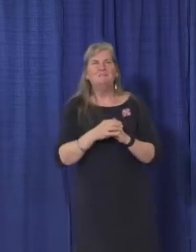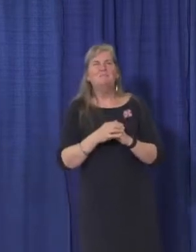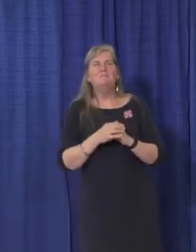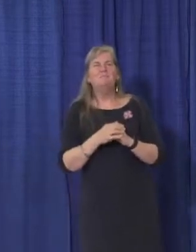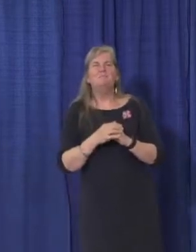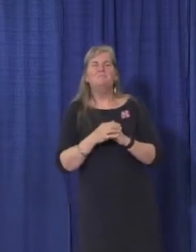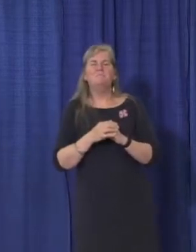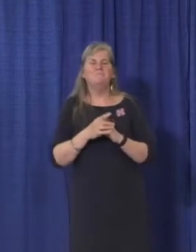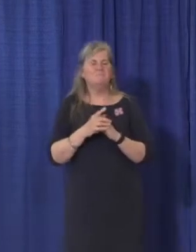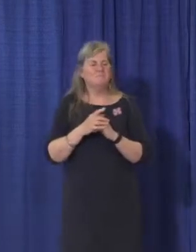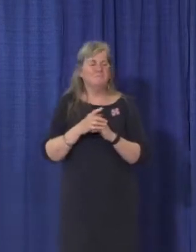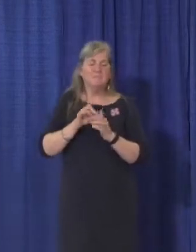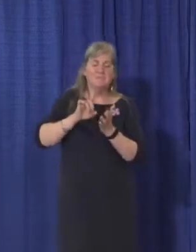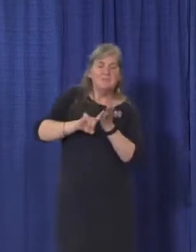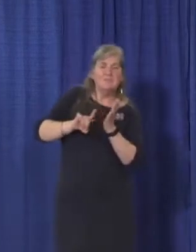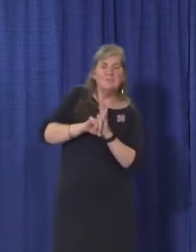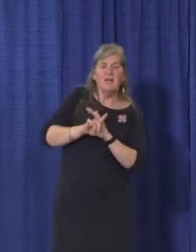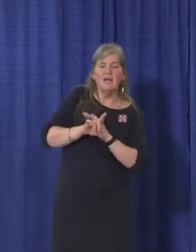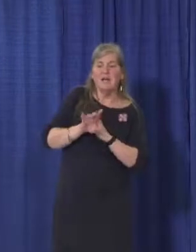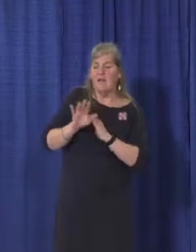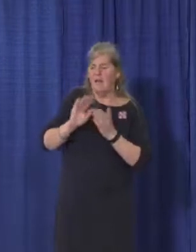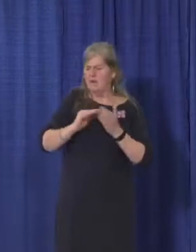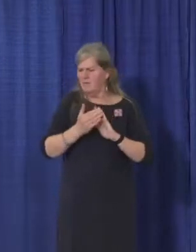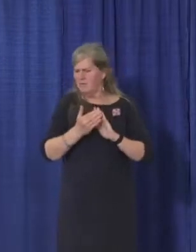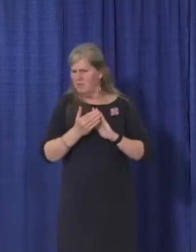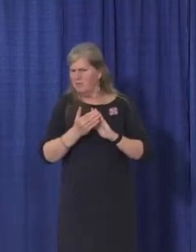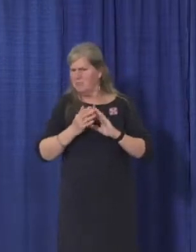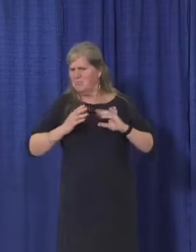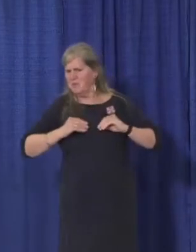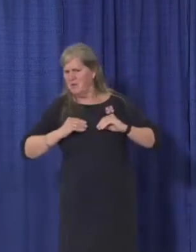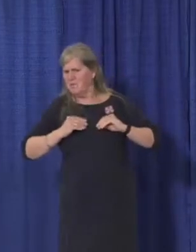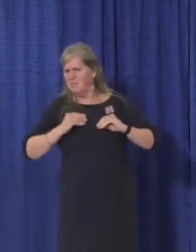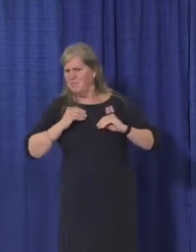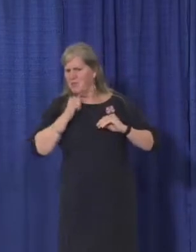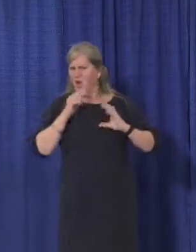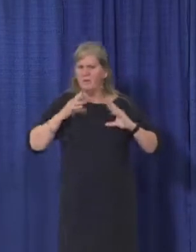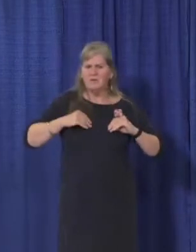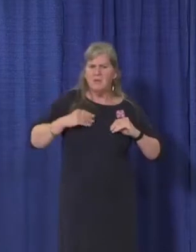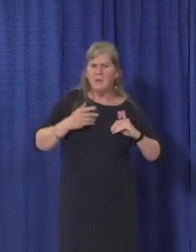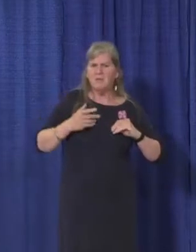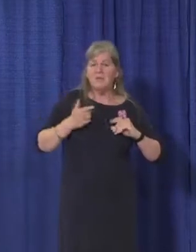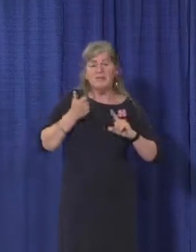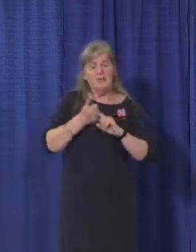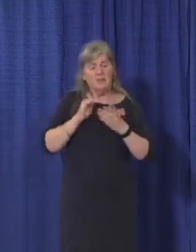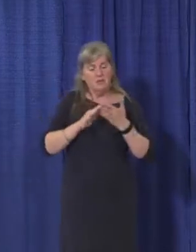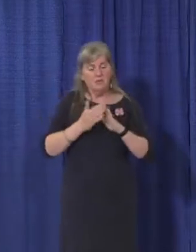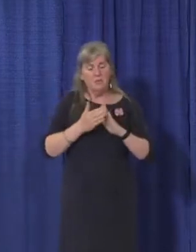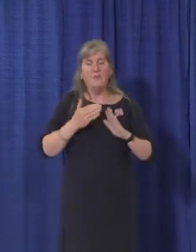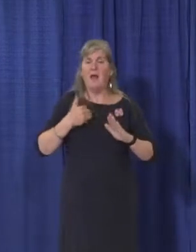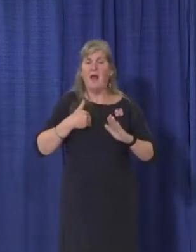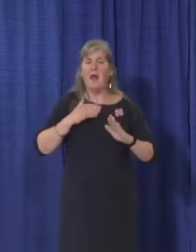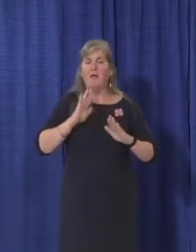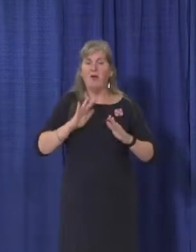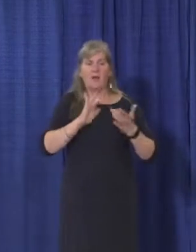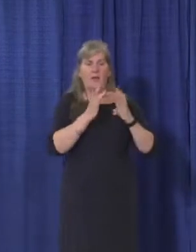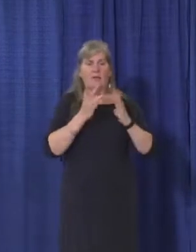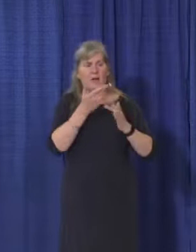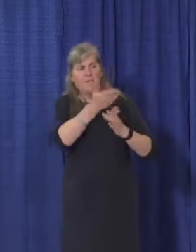it's, you know, check in with where the community is and many of them have information on